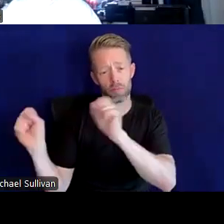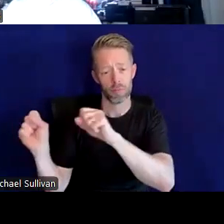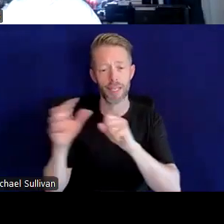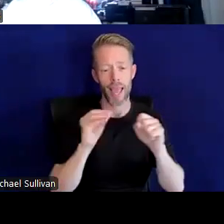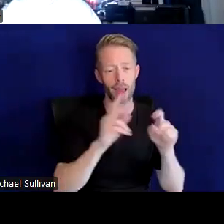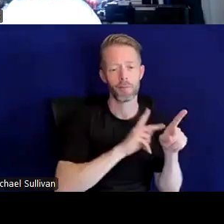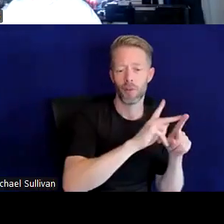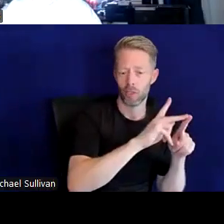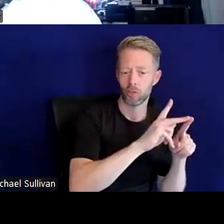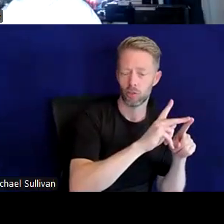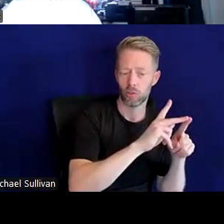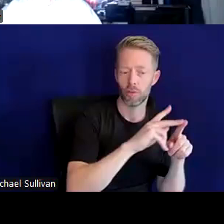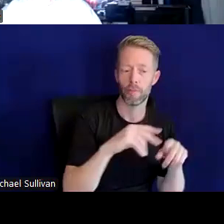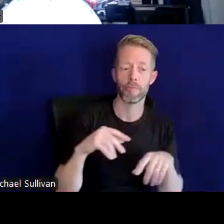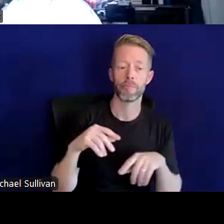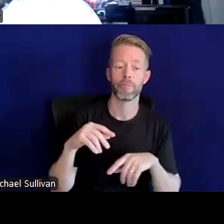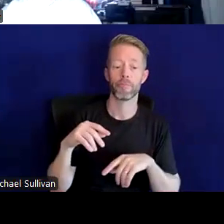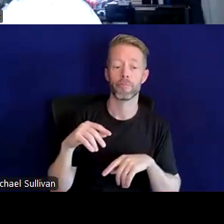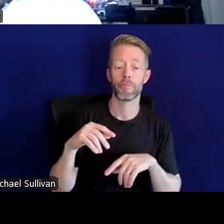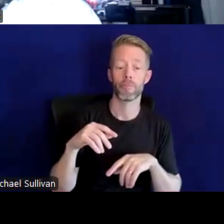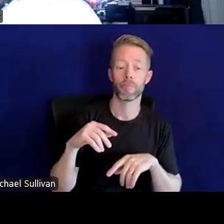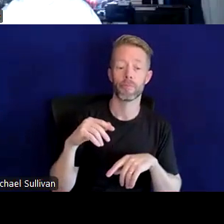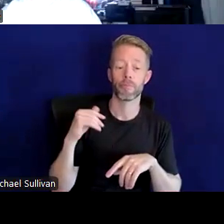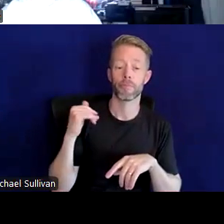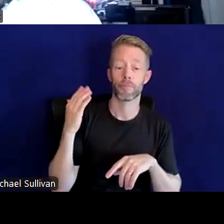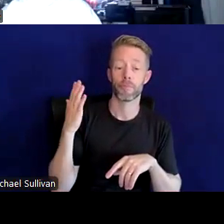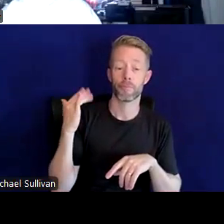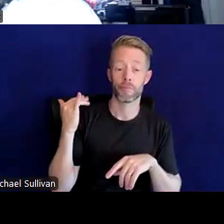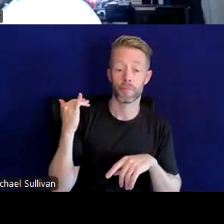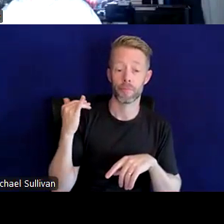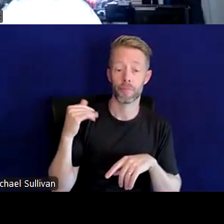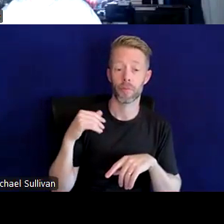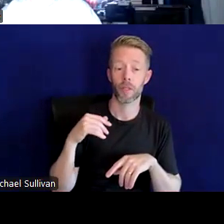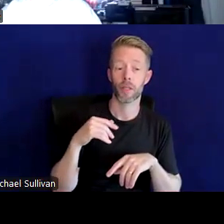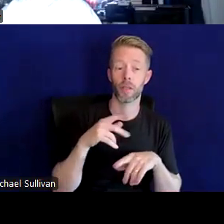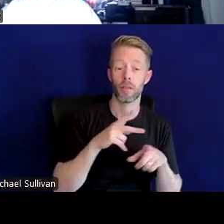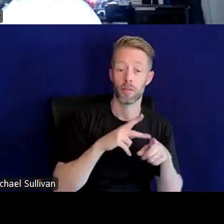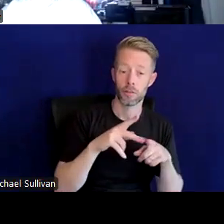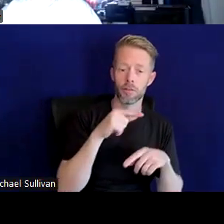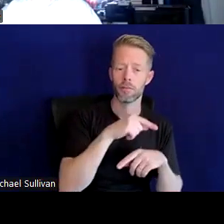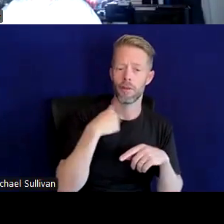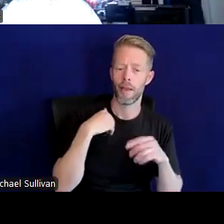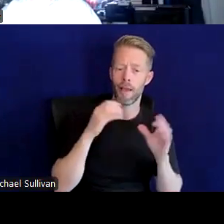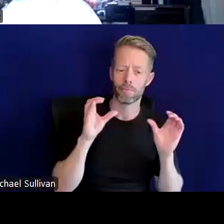professionals and some peers. In terms of the professionals, folks have developed credentials, they know the